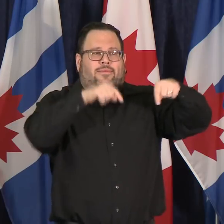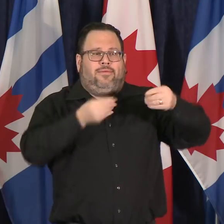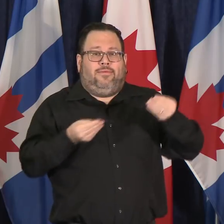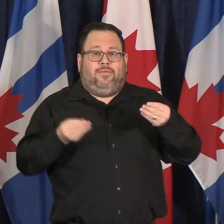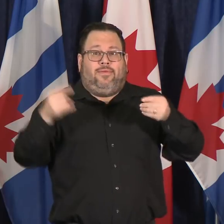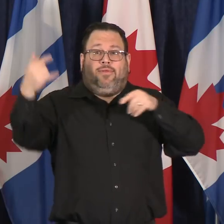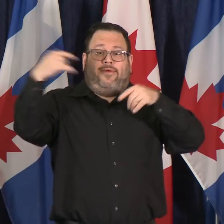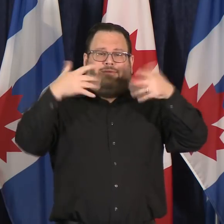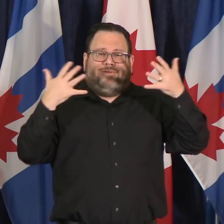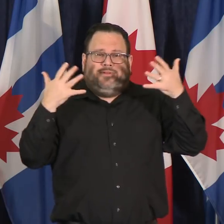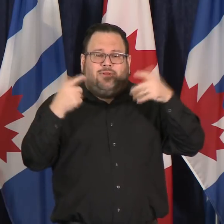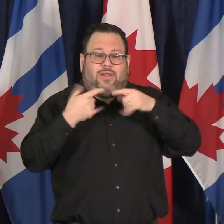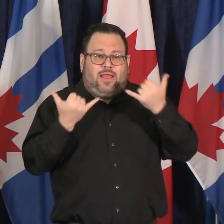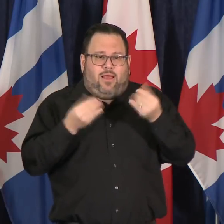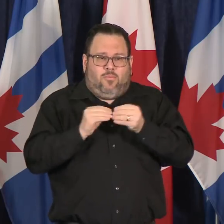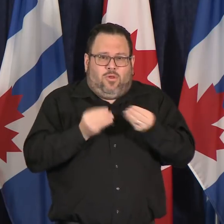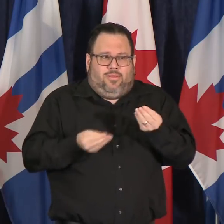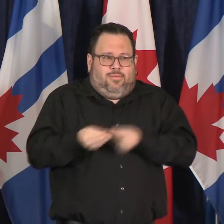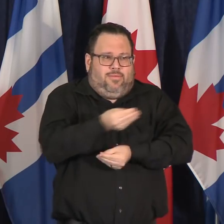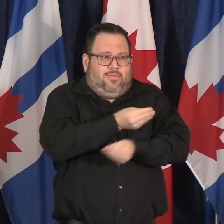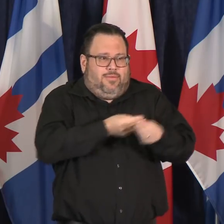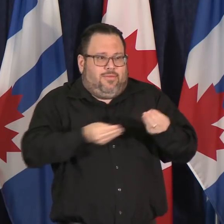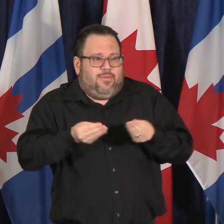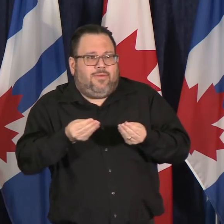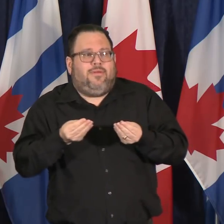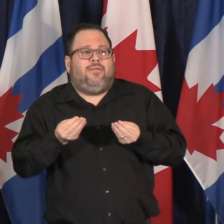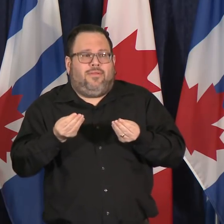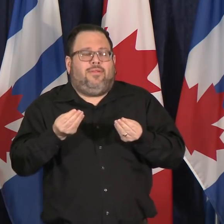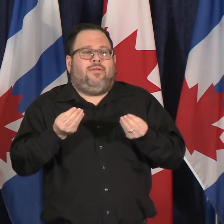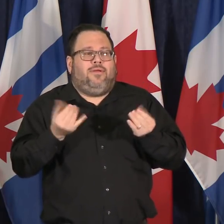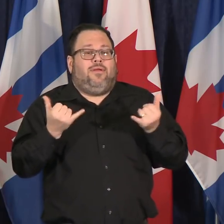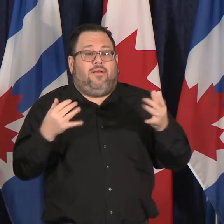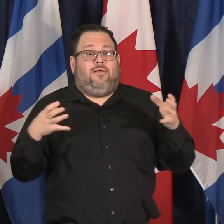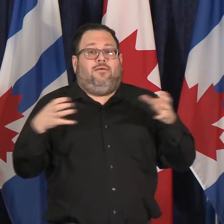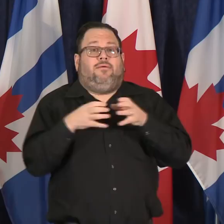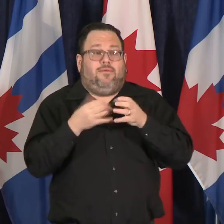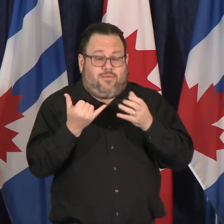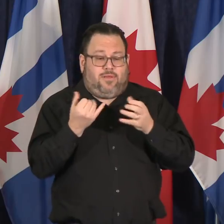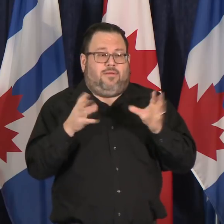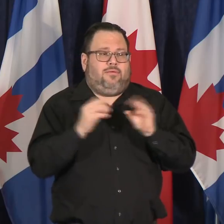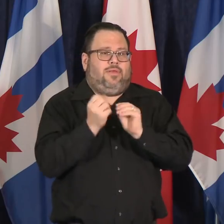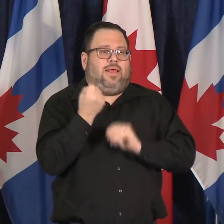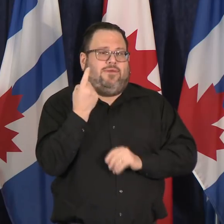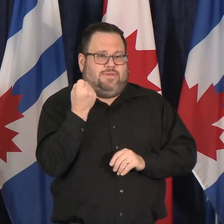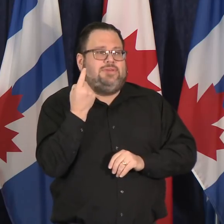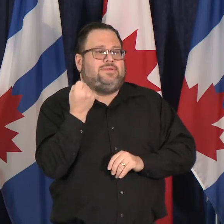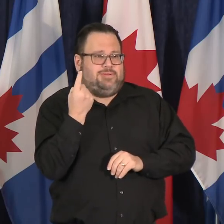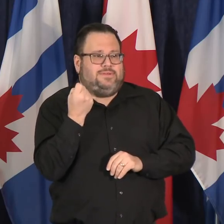overall we're observing that many businesses and many people in the city